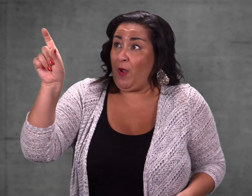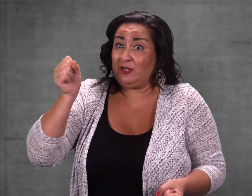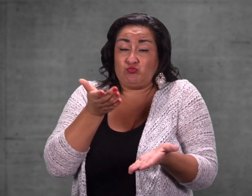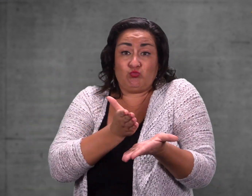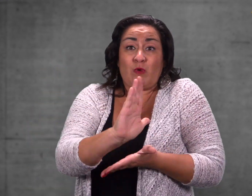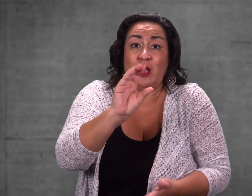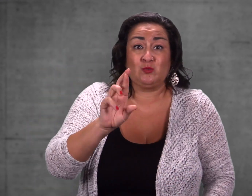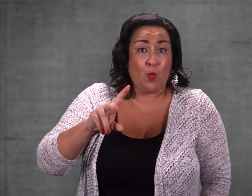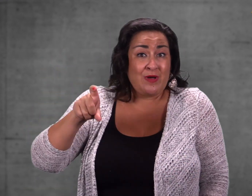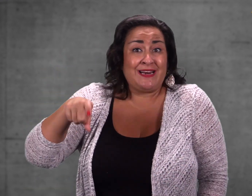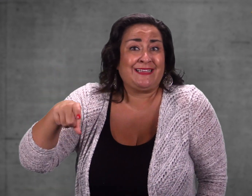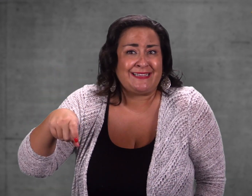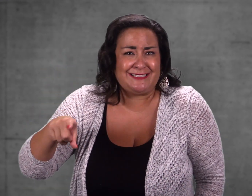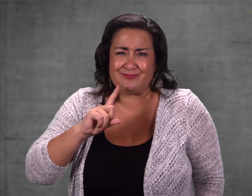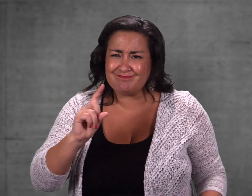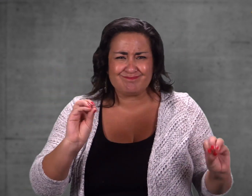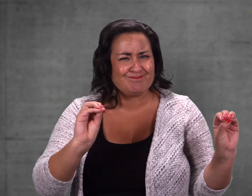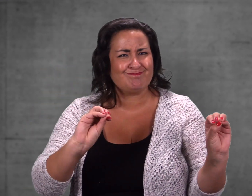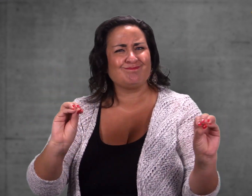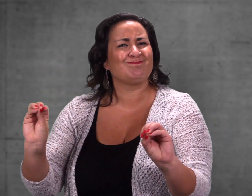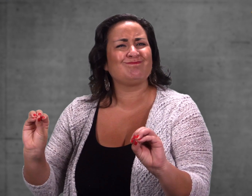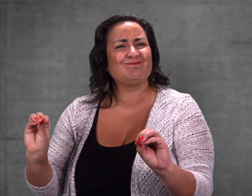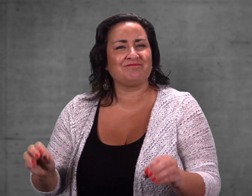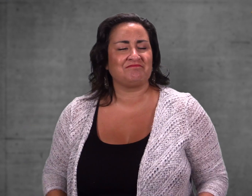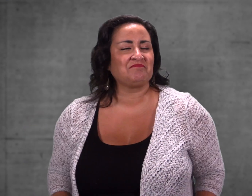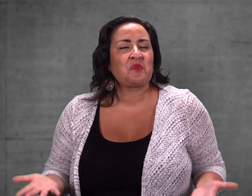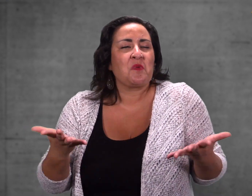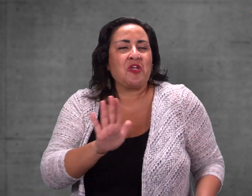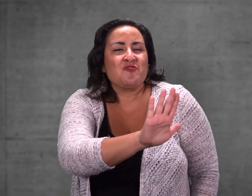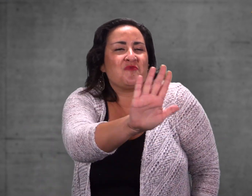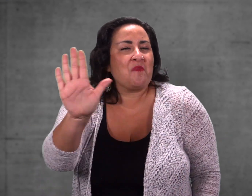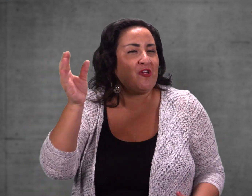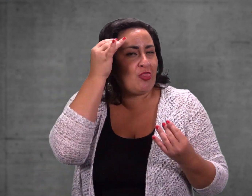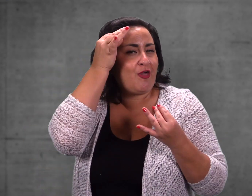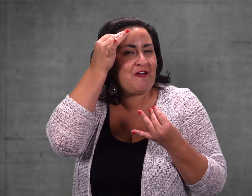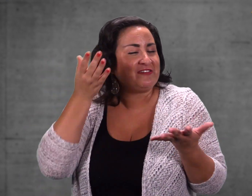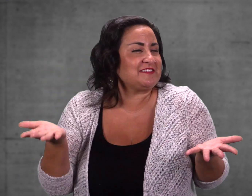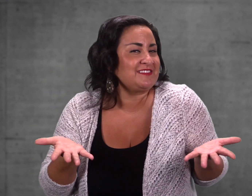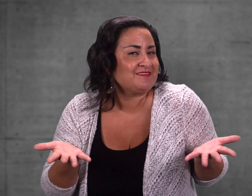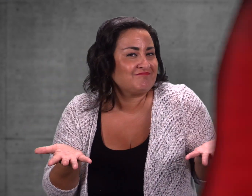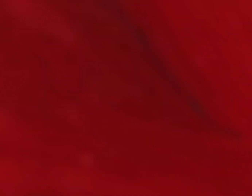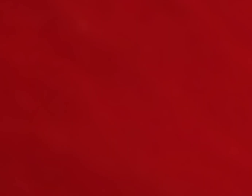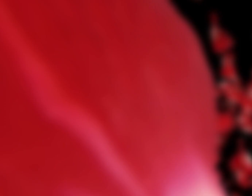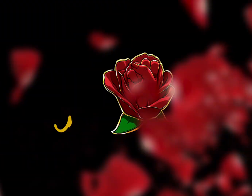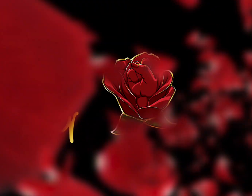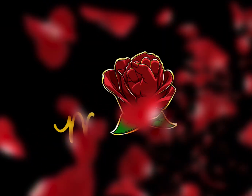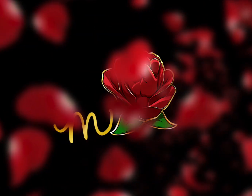You aren’t taking away from anyone else’s rights nor needs. So, what are your thoughts?